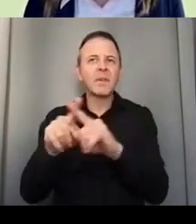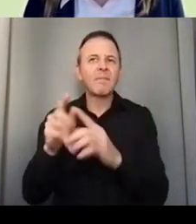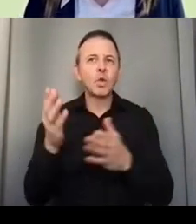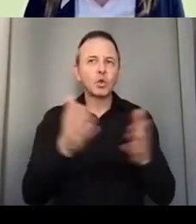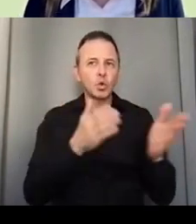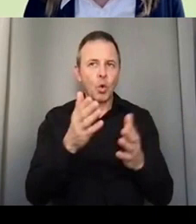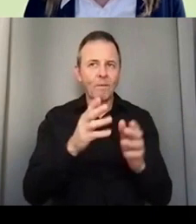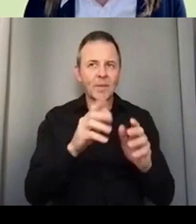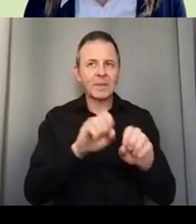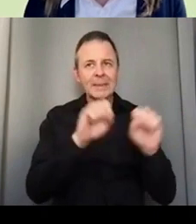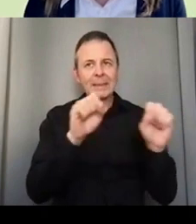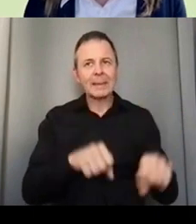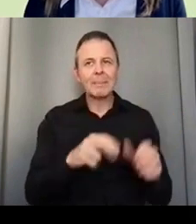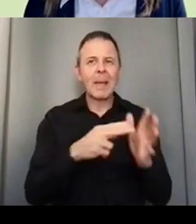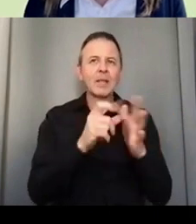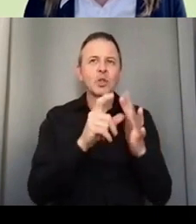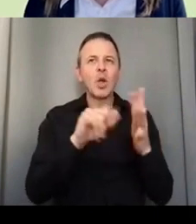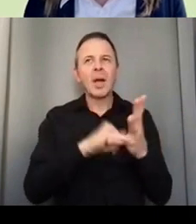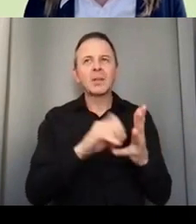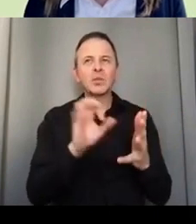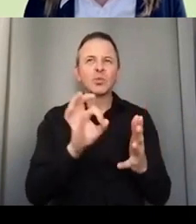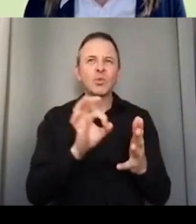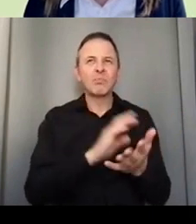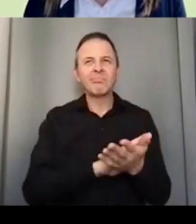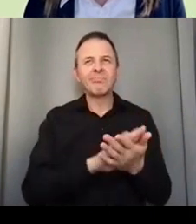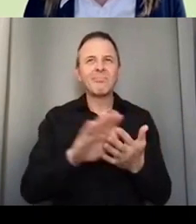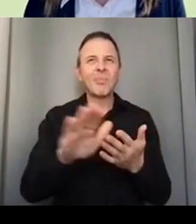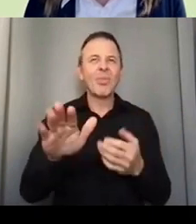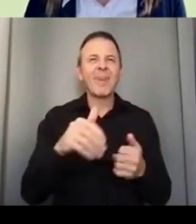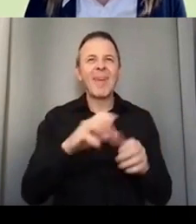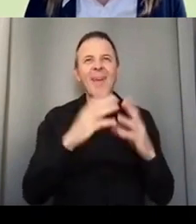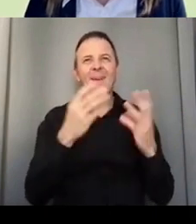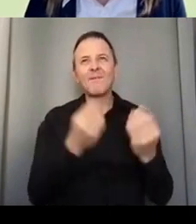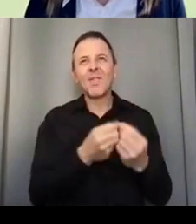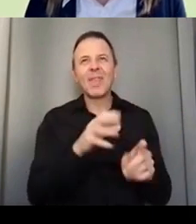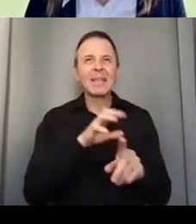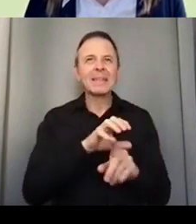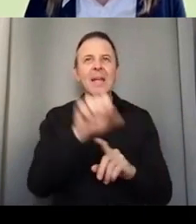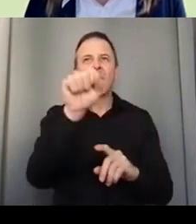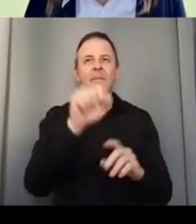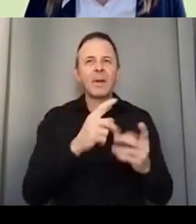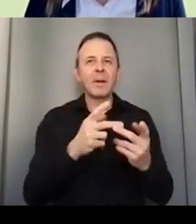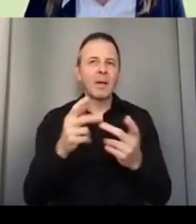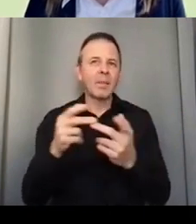magic pill it doesn't take over all other service systems the service